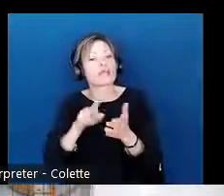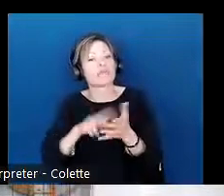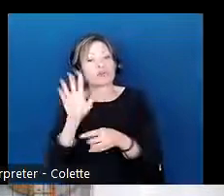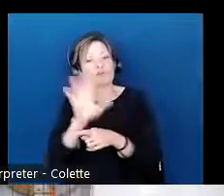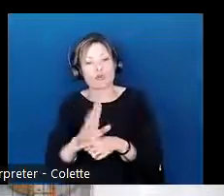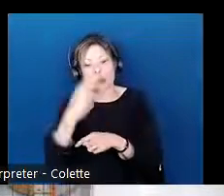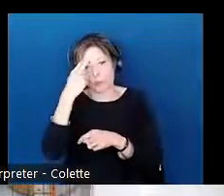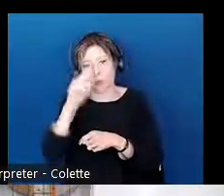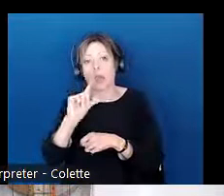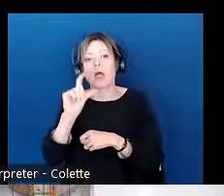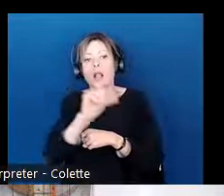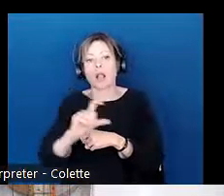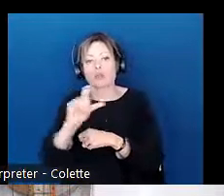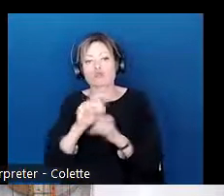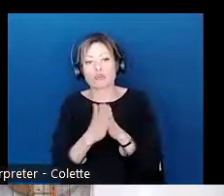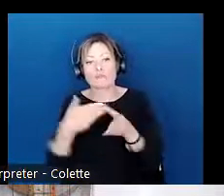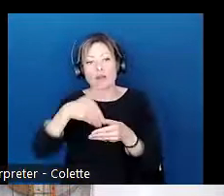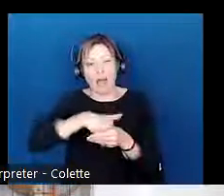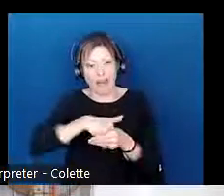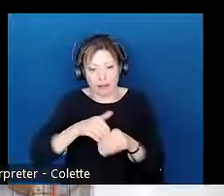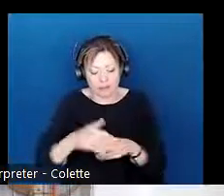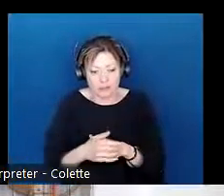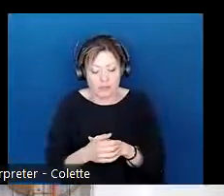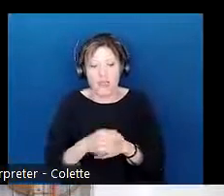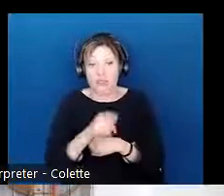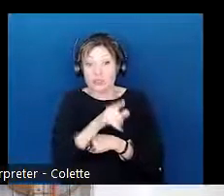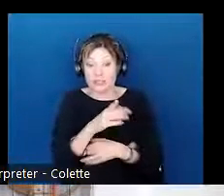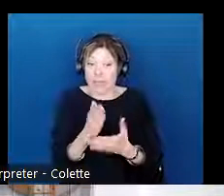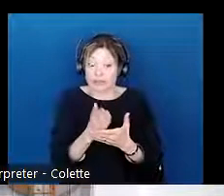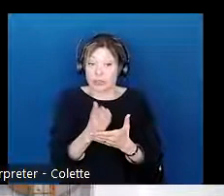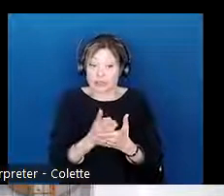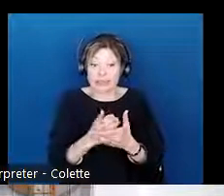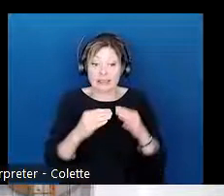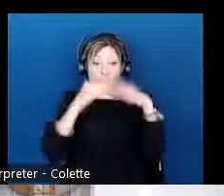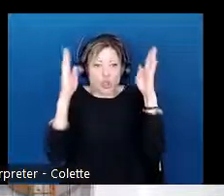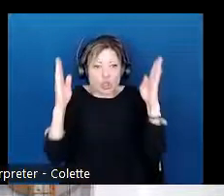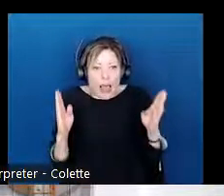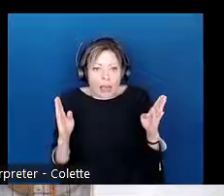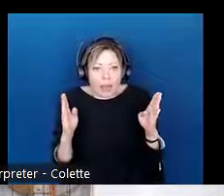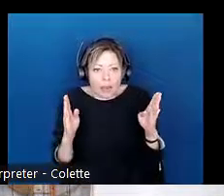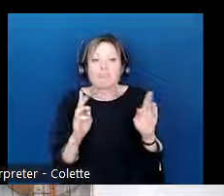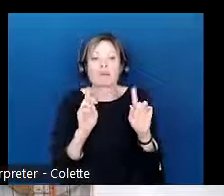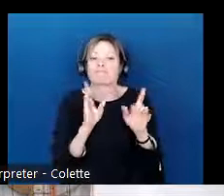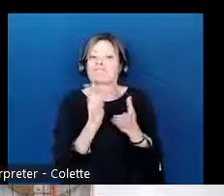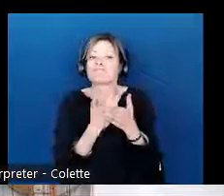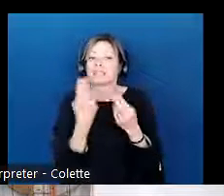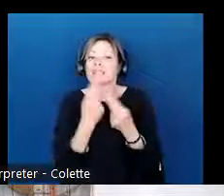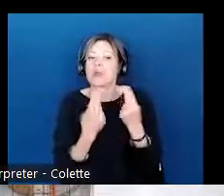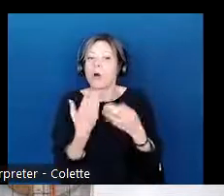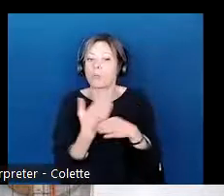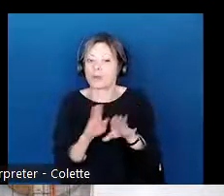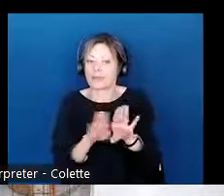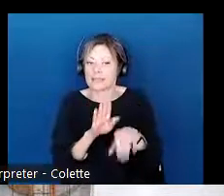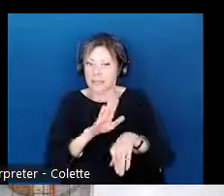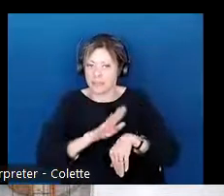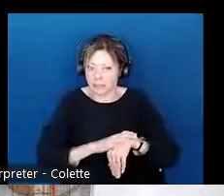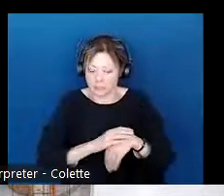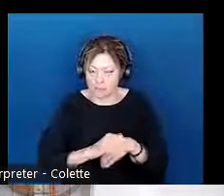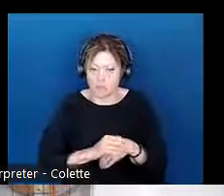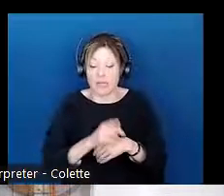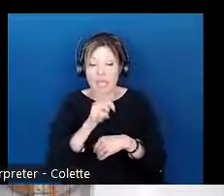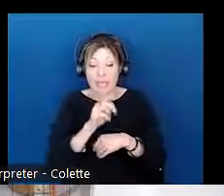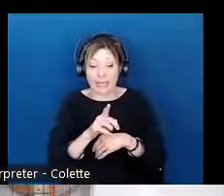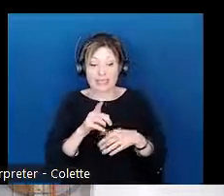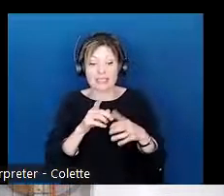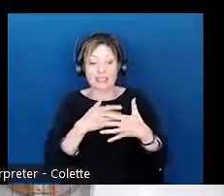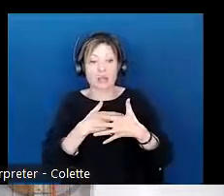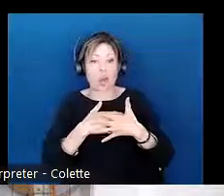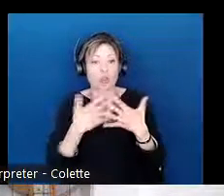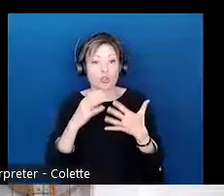um so it's actually a shelter that is an artwork and it's made up of lots of chestnut packed into